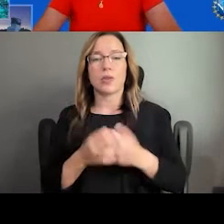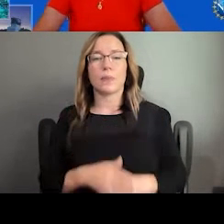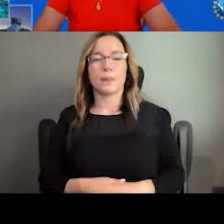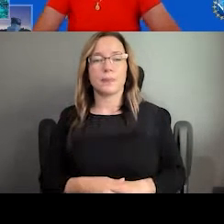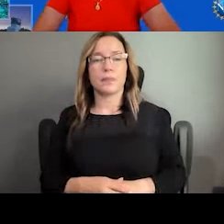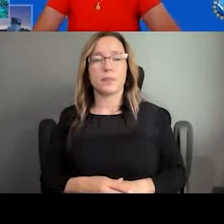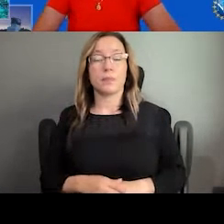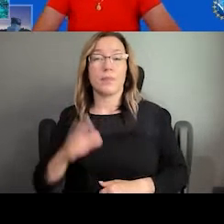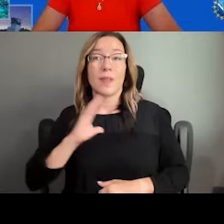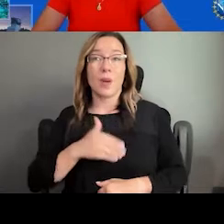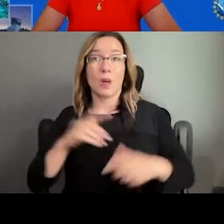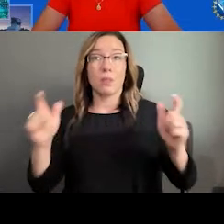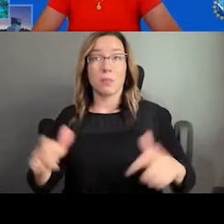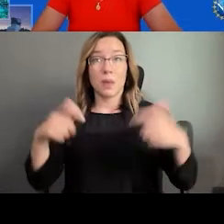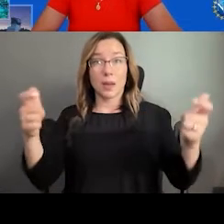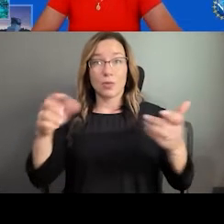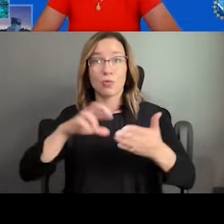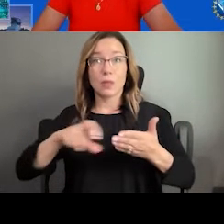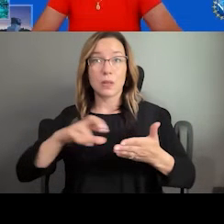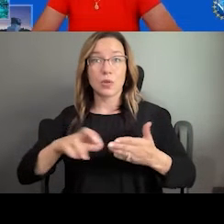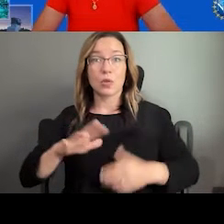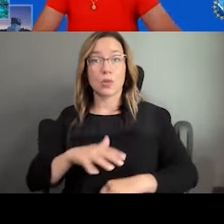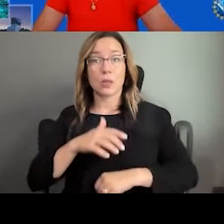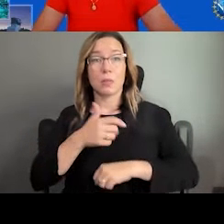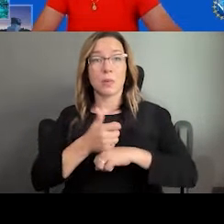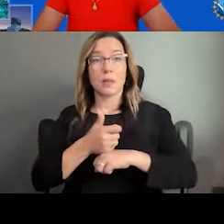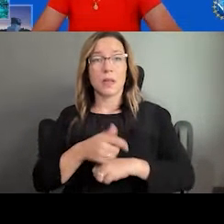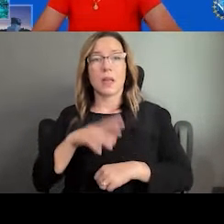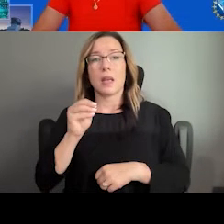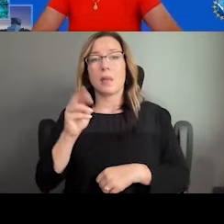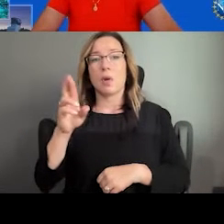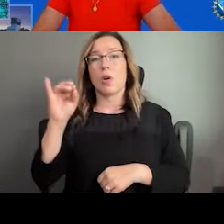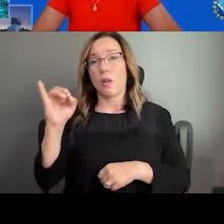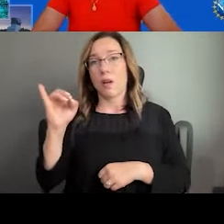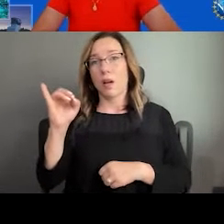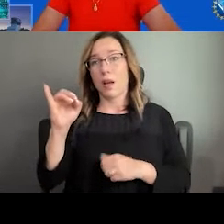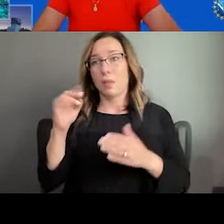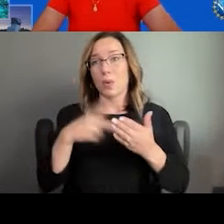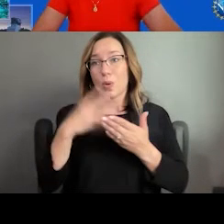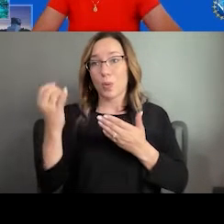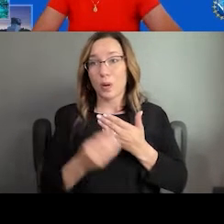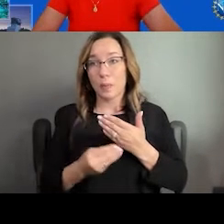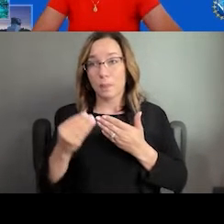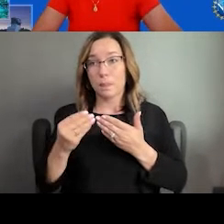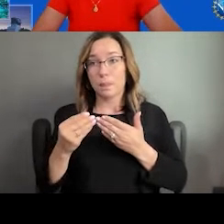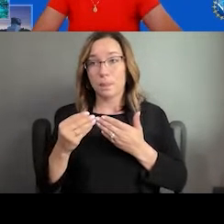our major research instrumentation or MRI program solicitation limits the number of